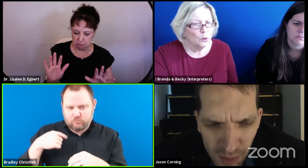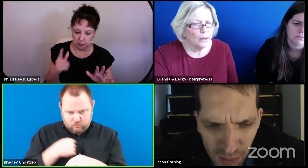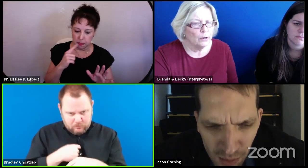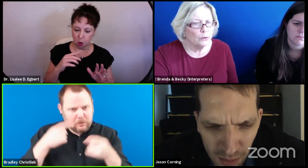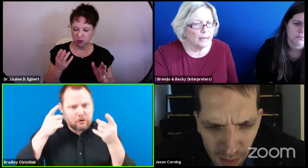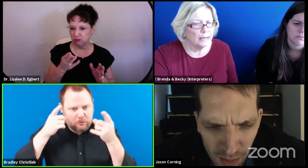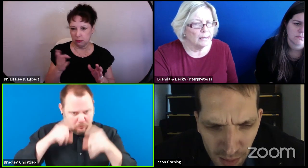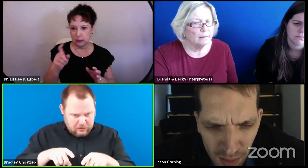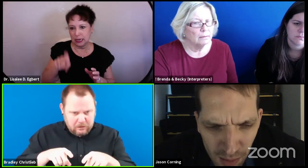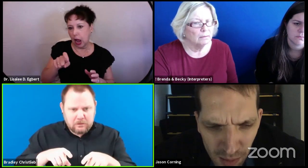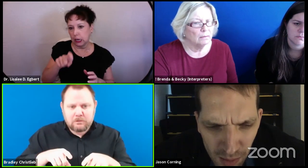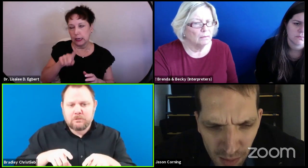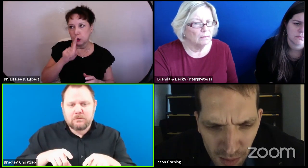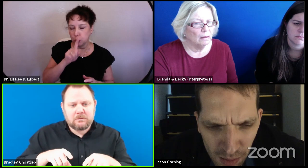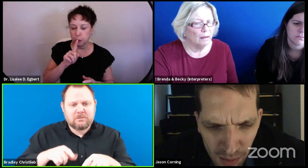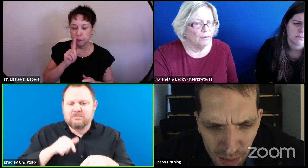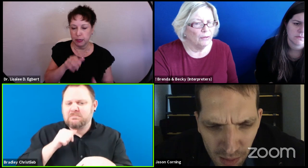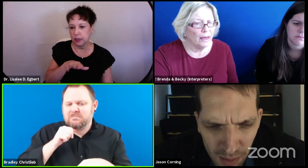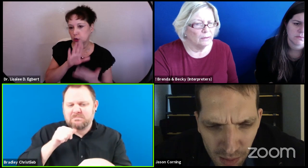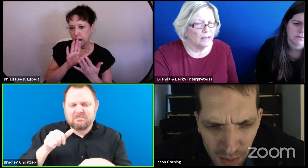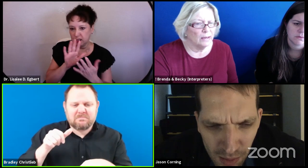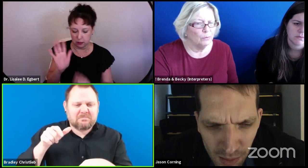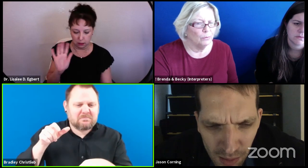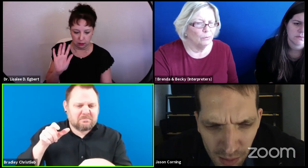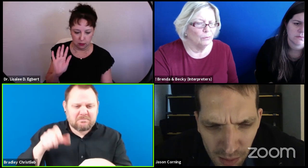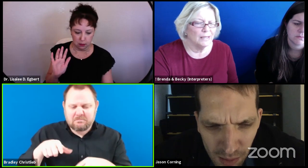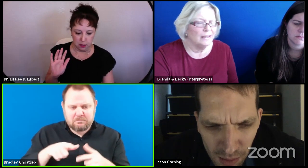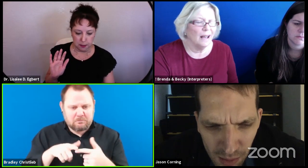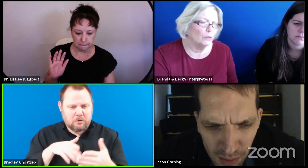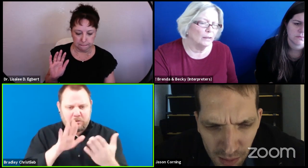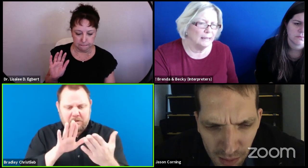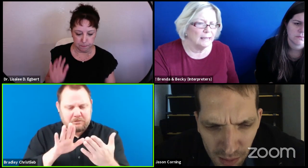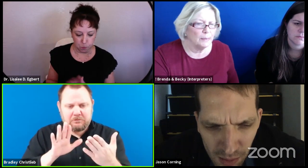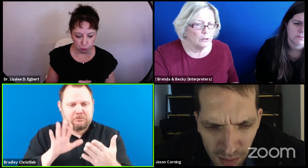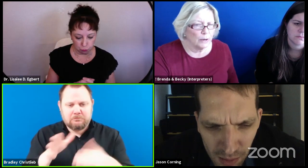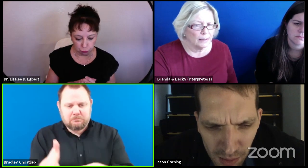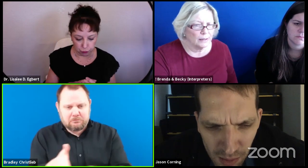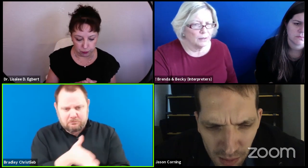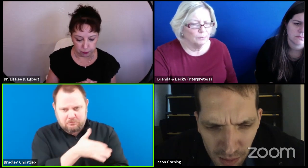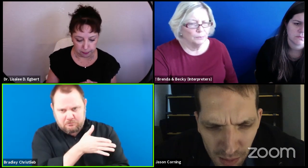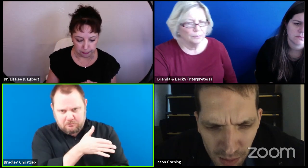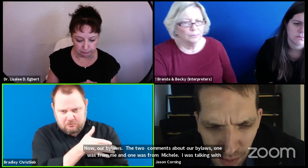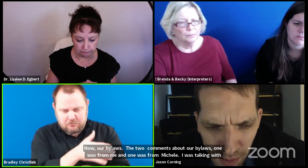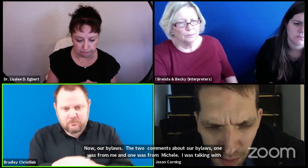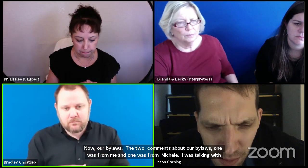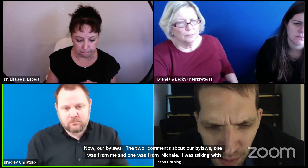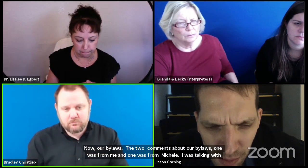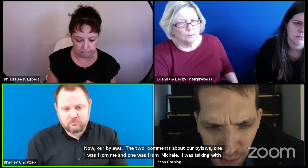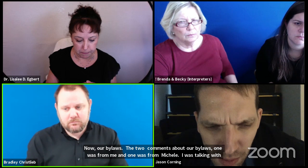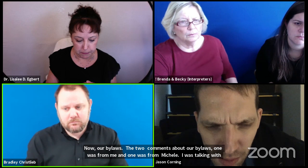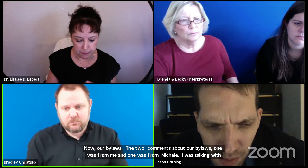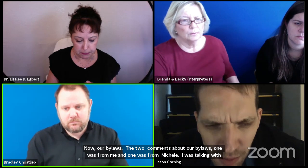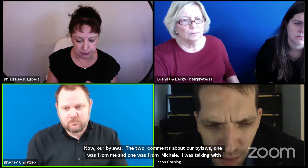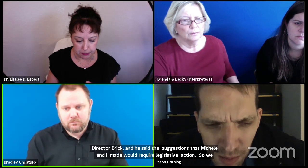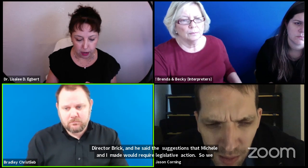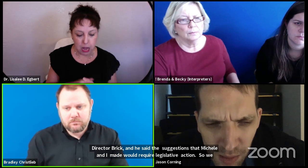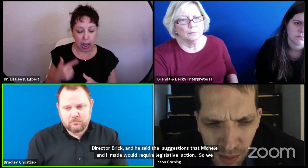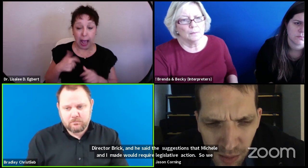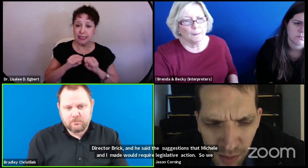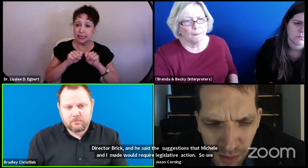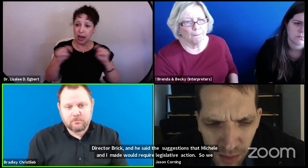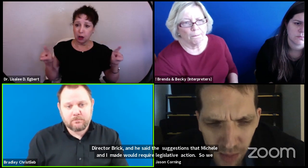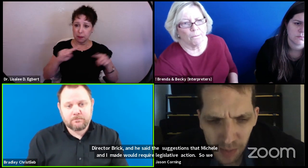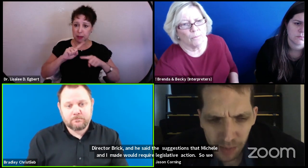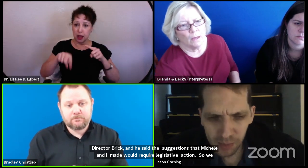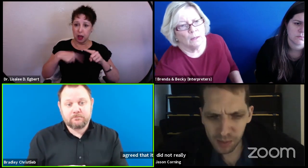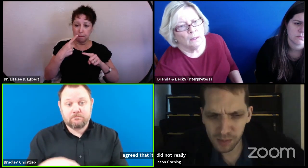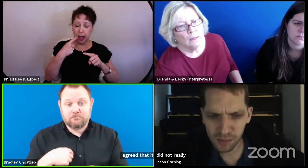So we agreed that it did not really need to be addressed.